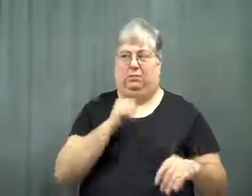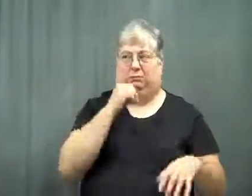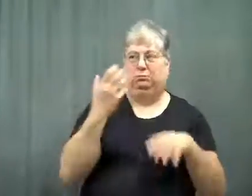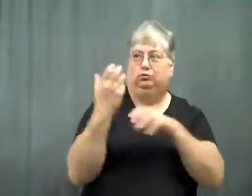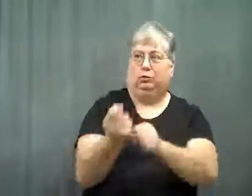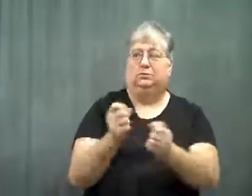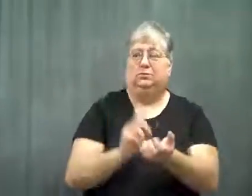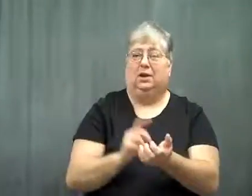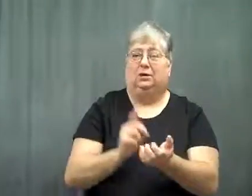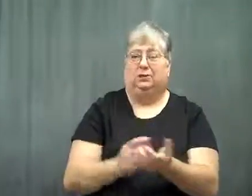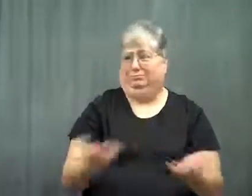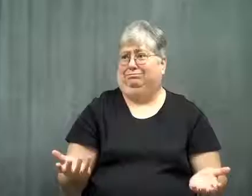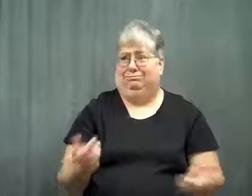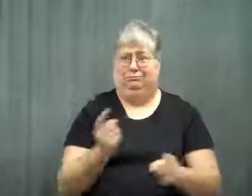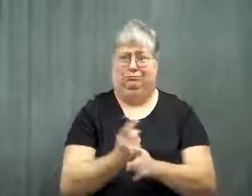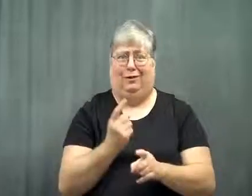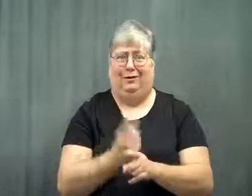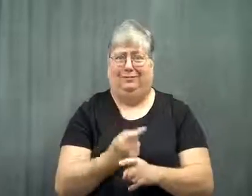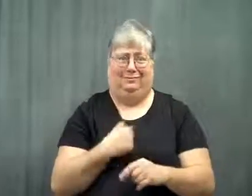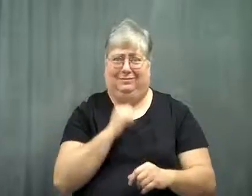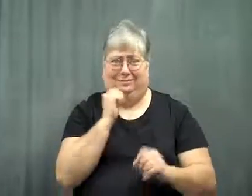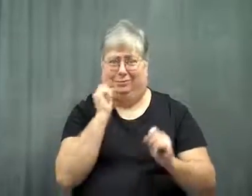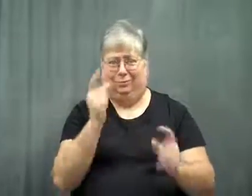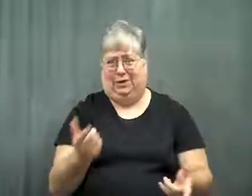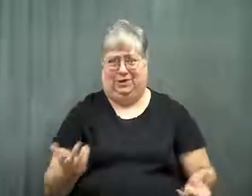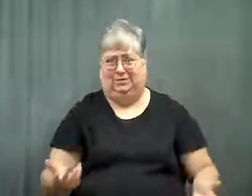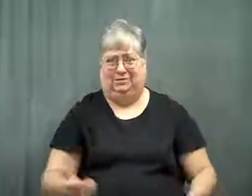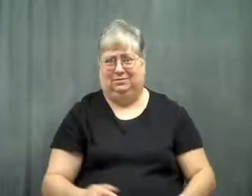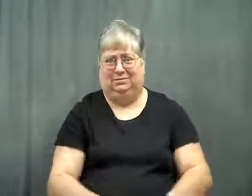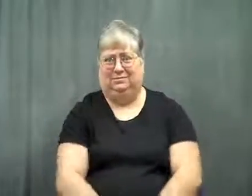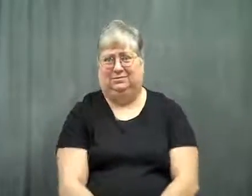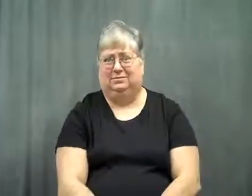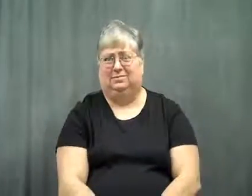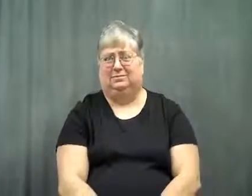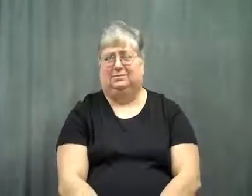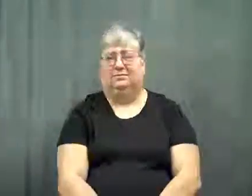and many don't trust doctors. I can't blame them, I'm not surprised!